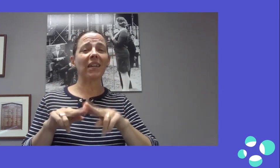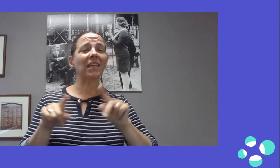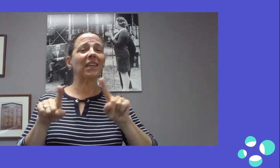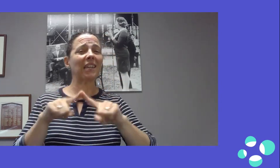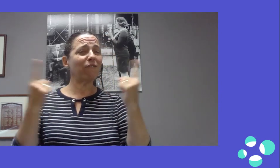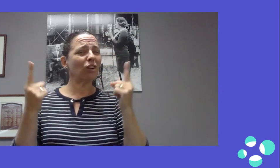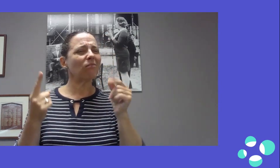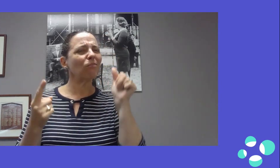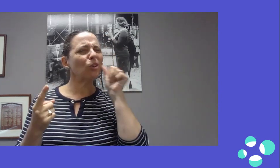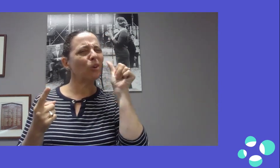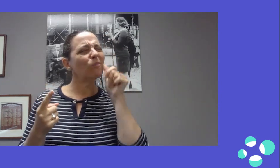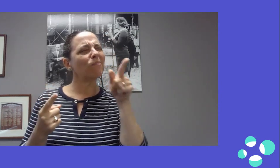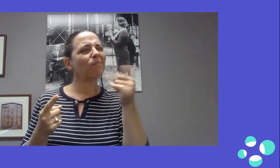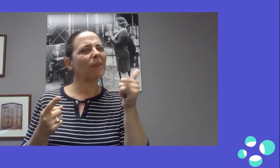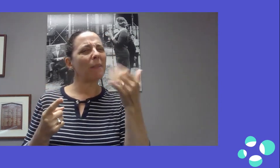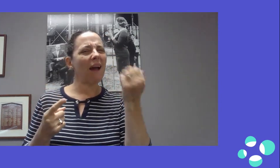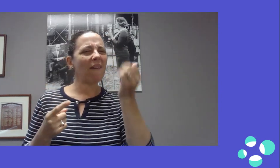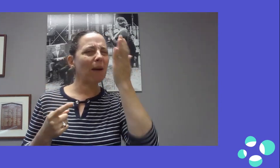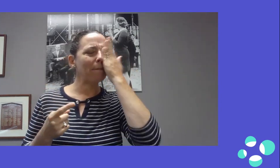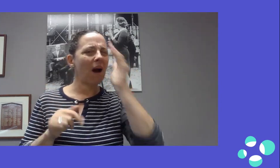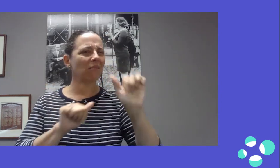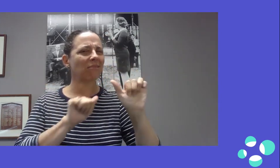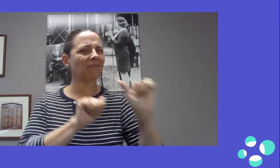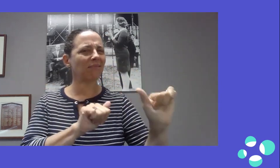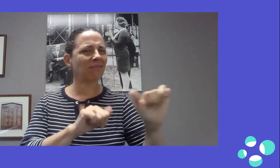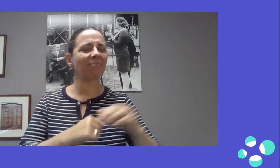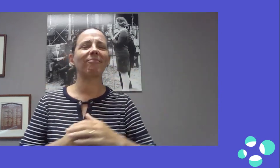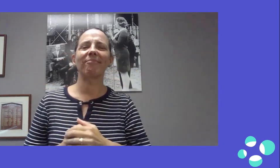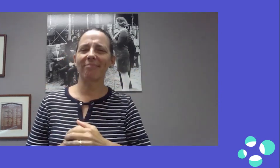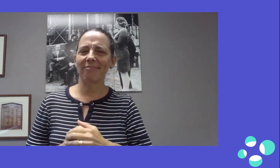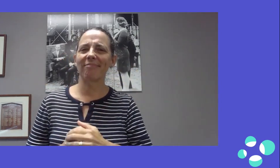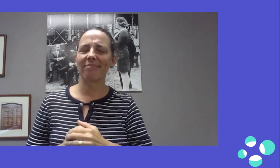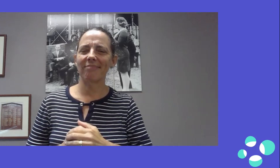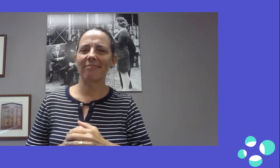And if the answer is different, there is an underlying bias there.